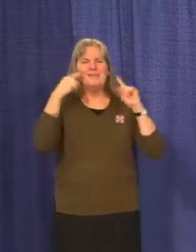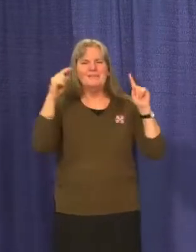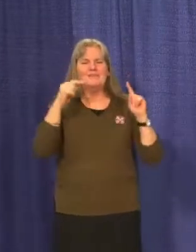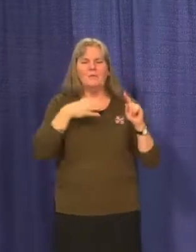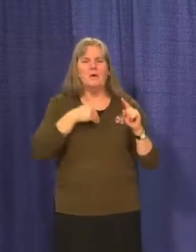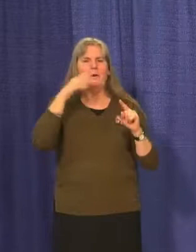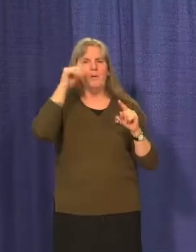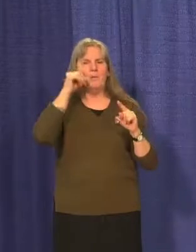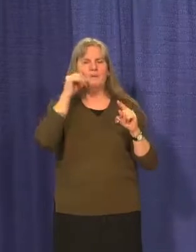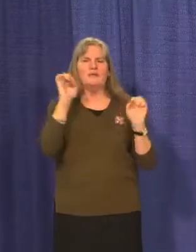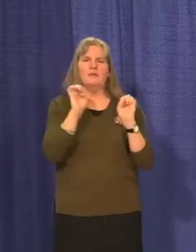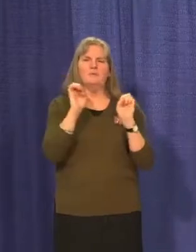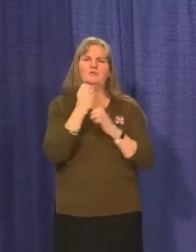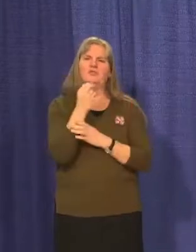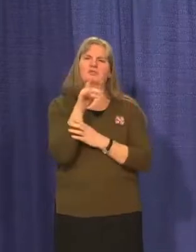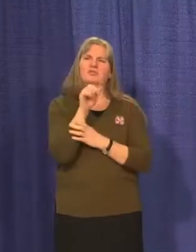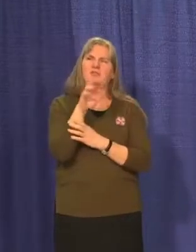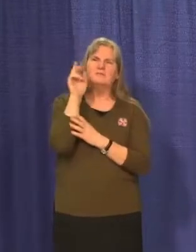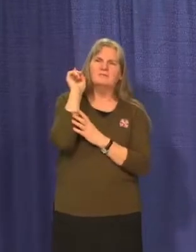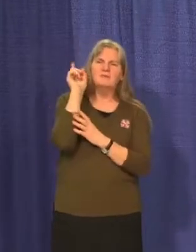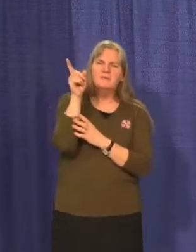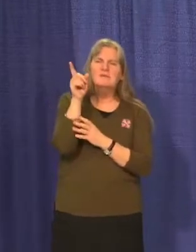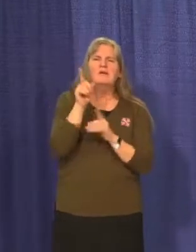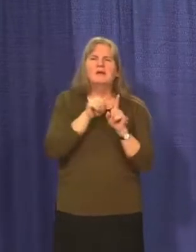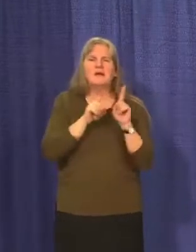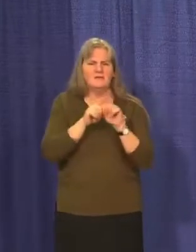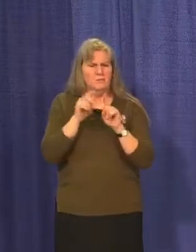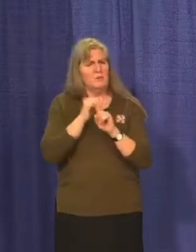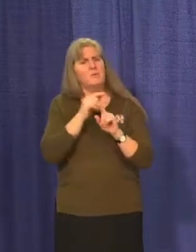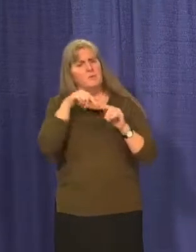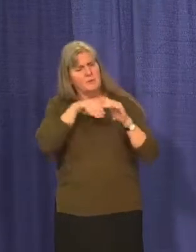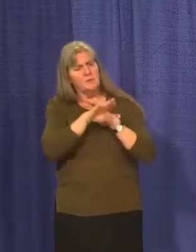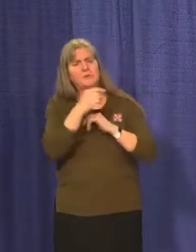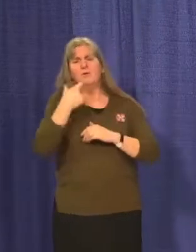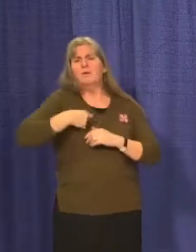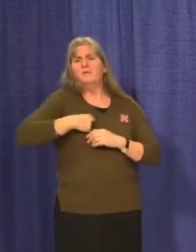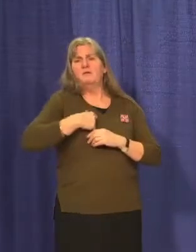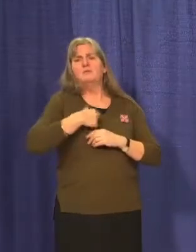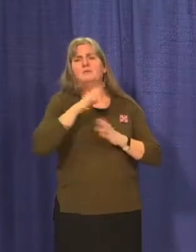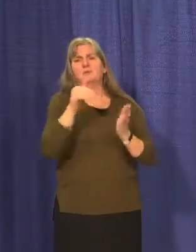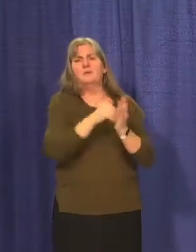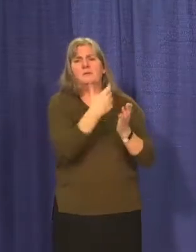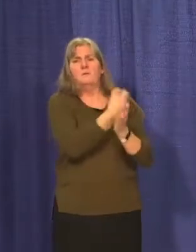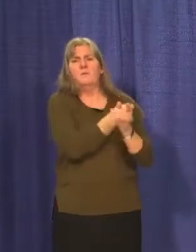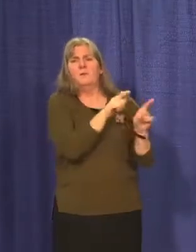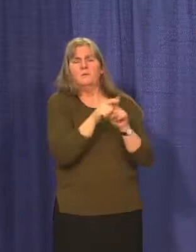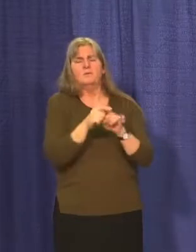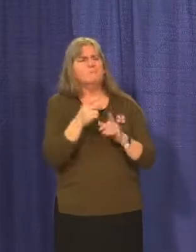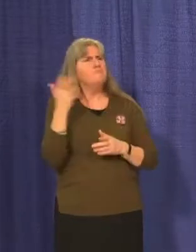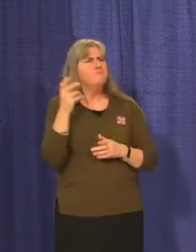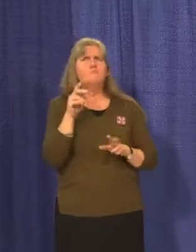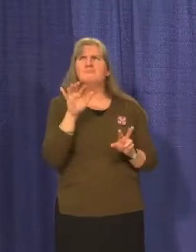successful campaign at the Whitehorse emergency shelter, as well as people coming to the convention centre.